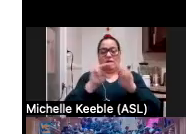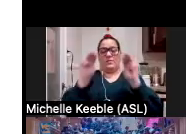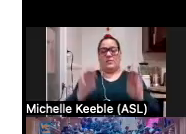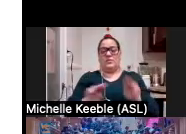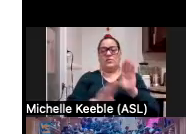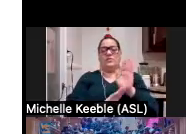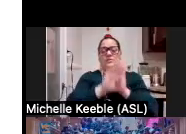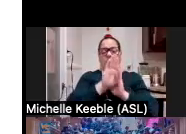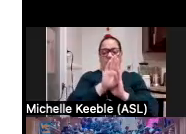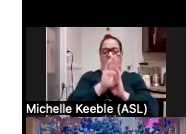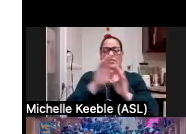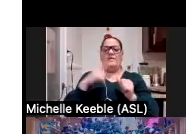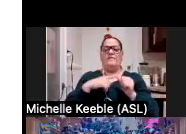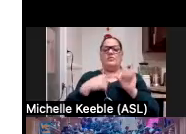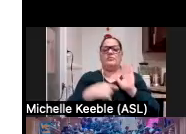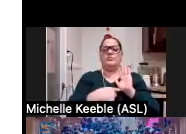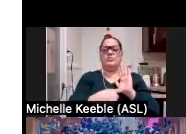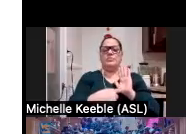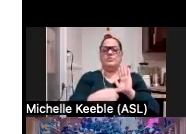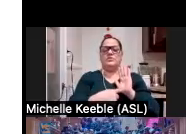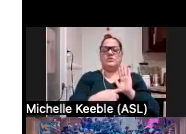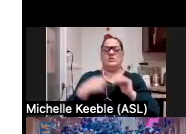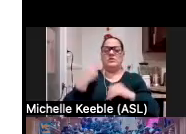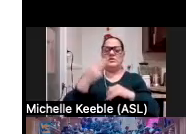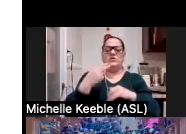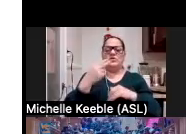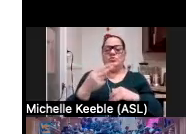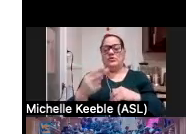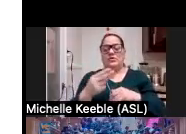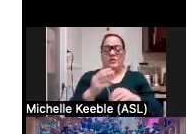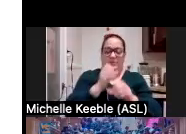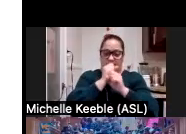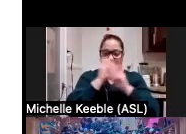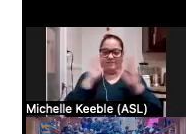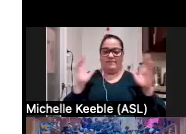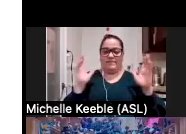um, and its approach to representing this history and its vision for the future. And for our little